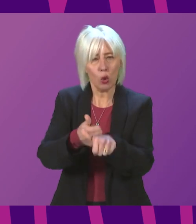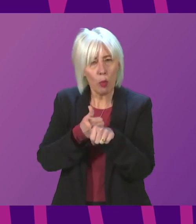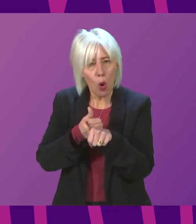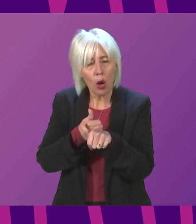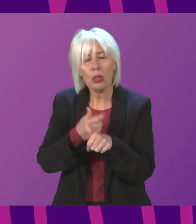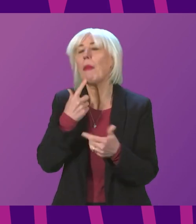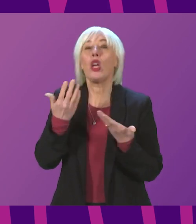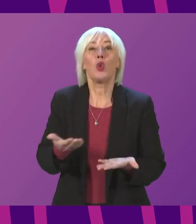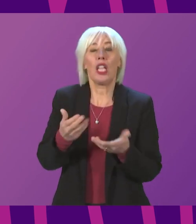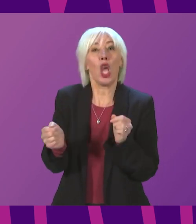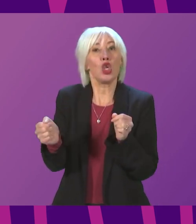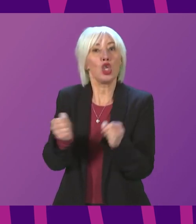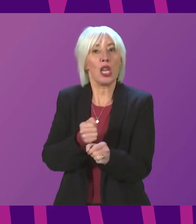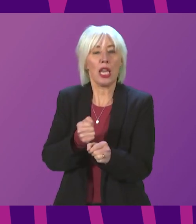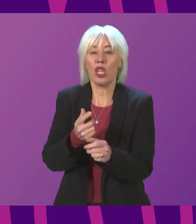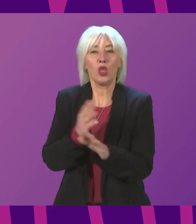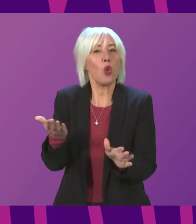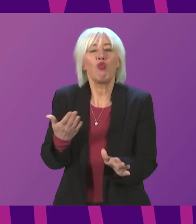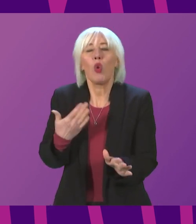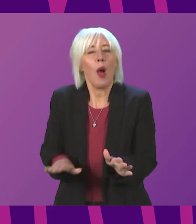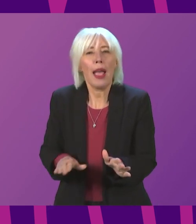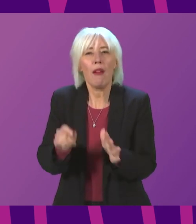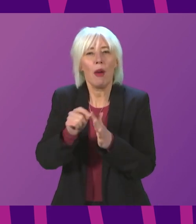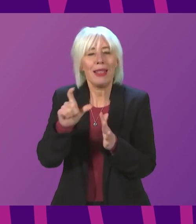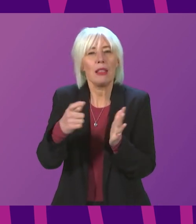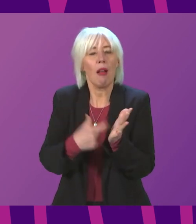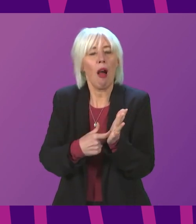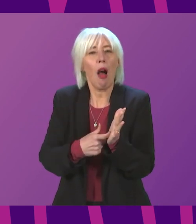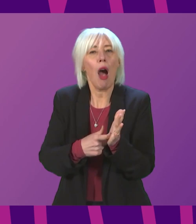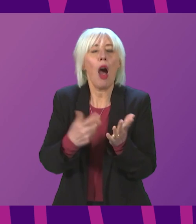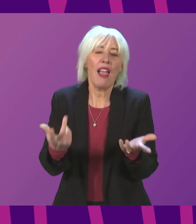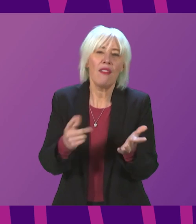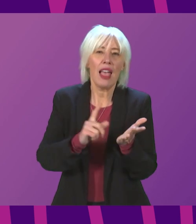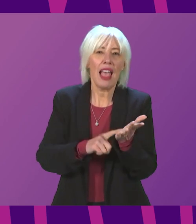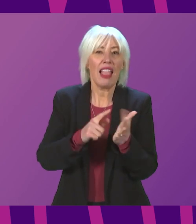that was announced today regarding no requirement for a PCR test if a lateral flow test is positive